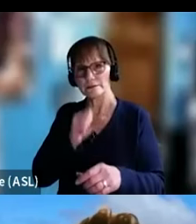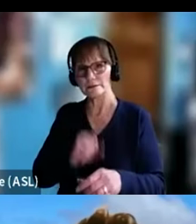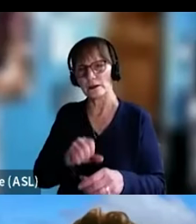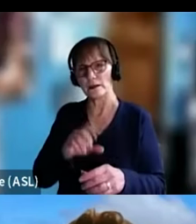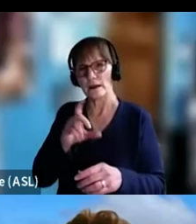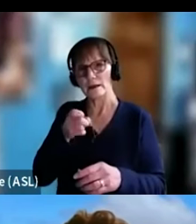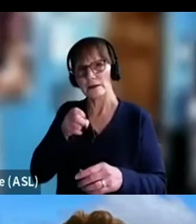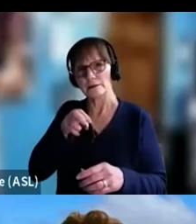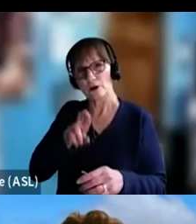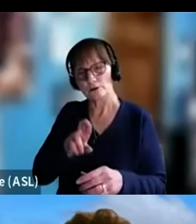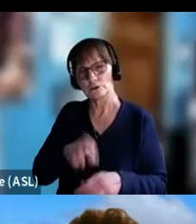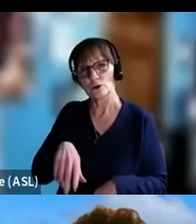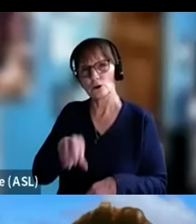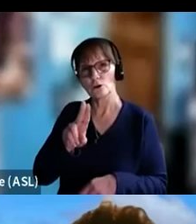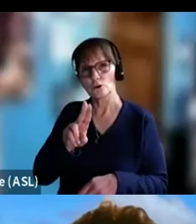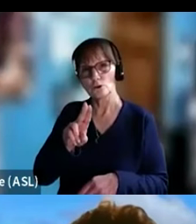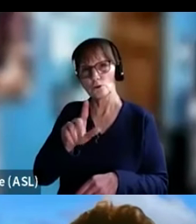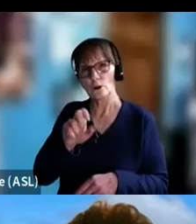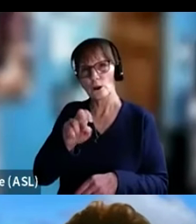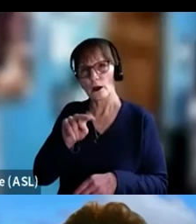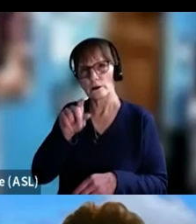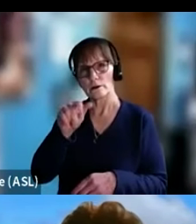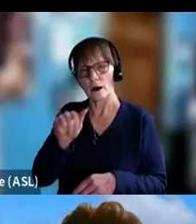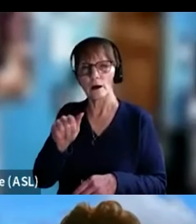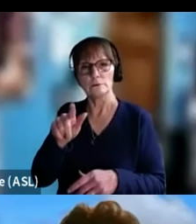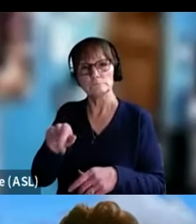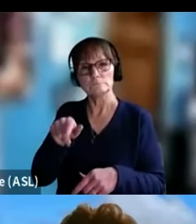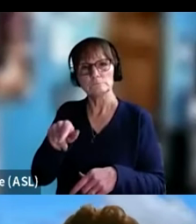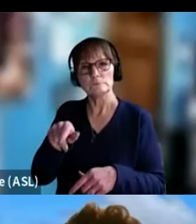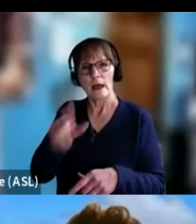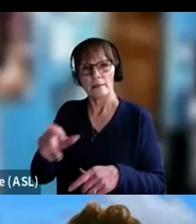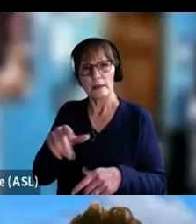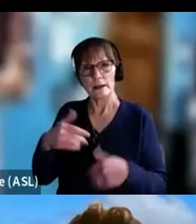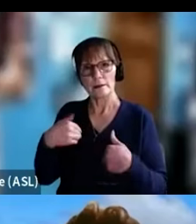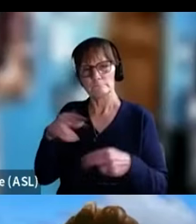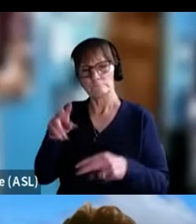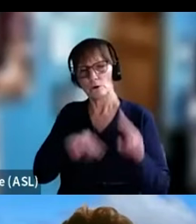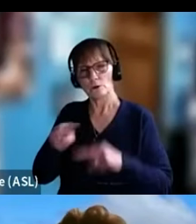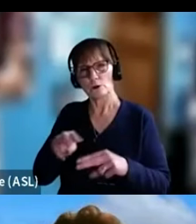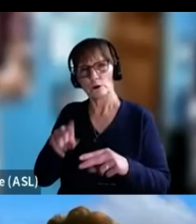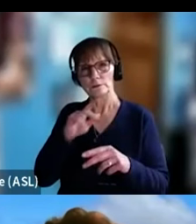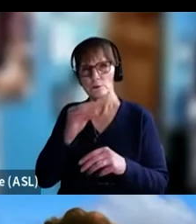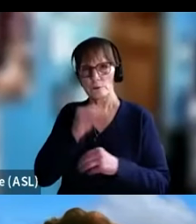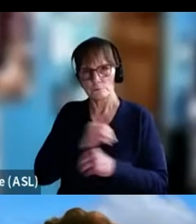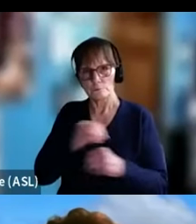who oversees older adult work for the National Alliance to End Homelessness. And these conversations are just starting to happen,